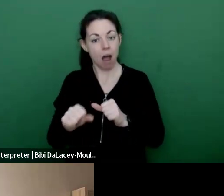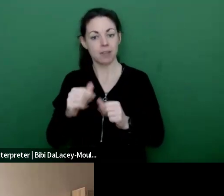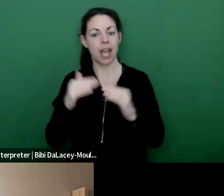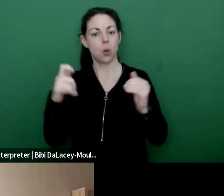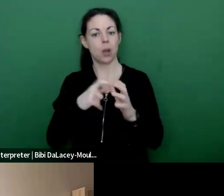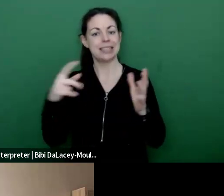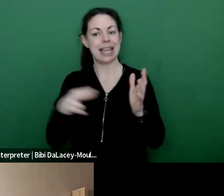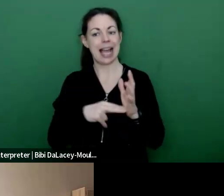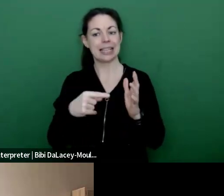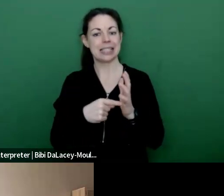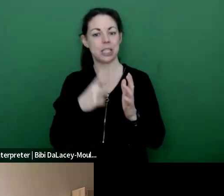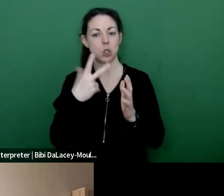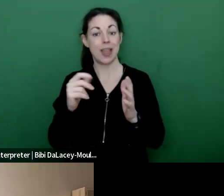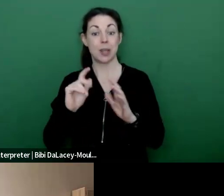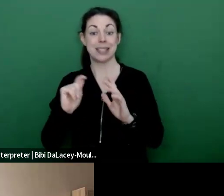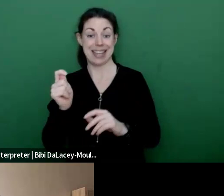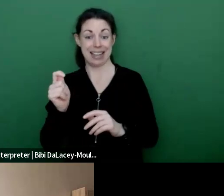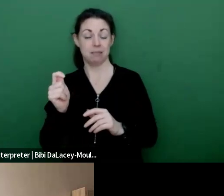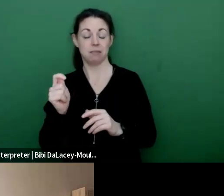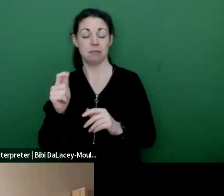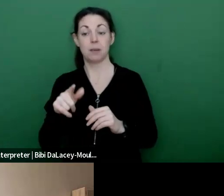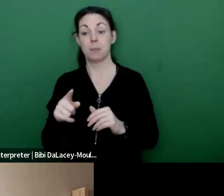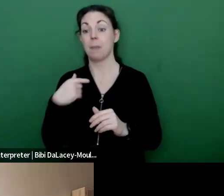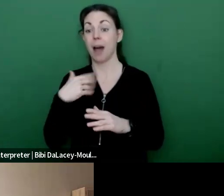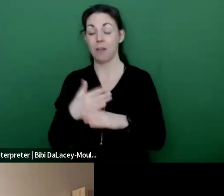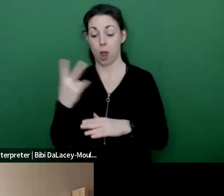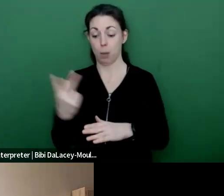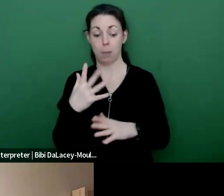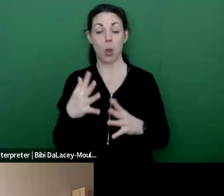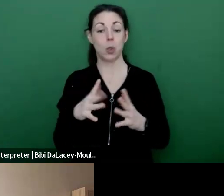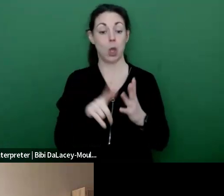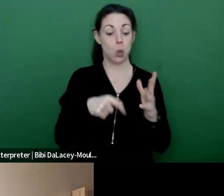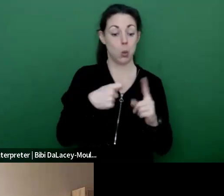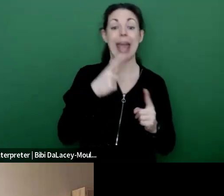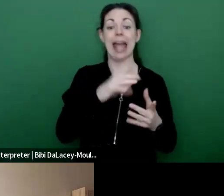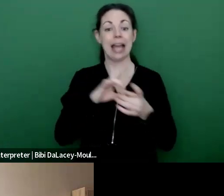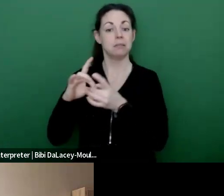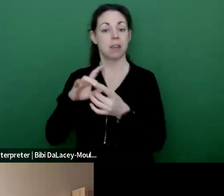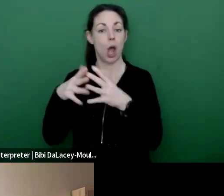But I've worked in the UK and with US parties, so I'm currently visiting